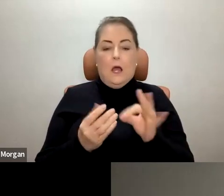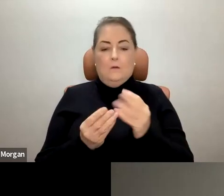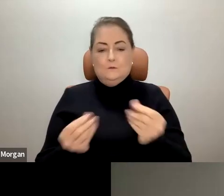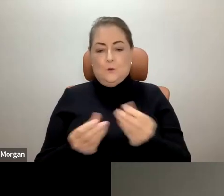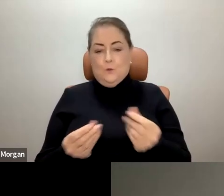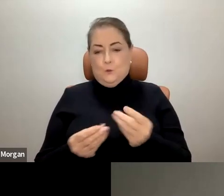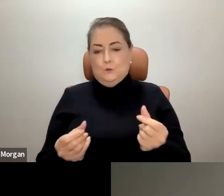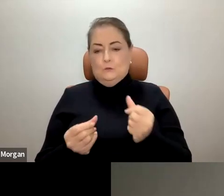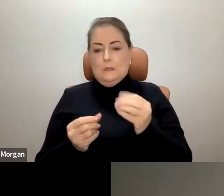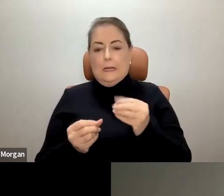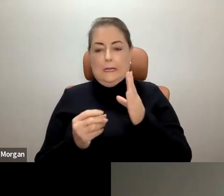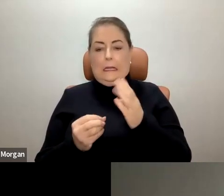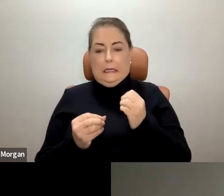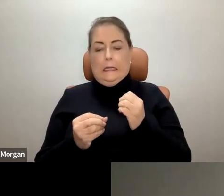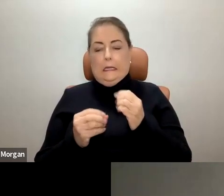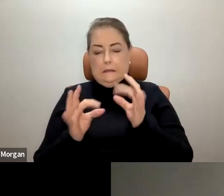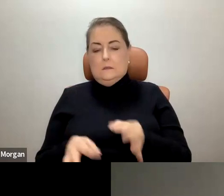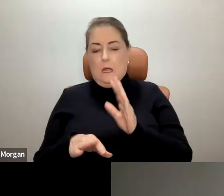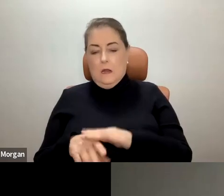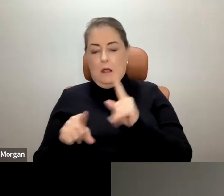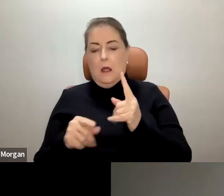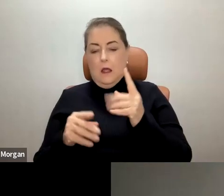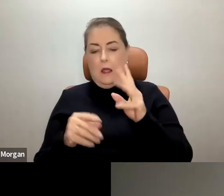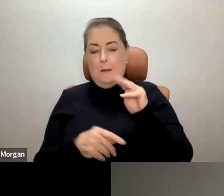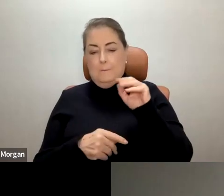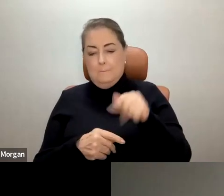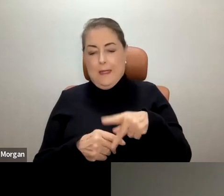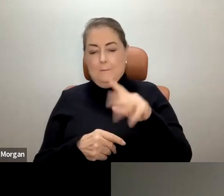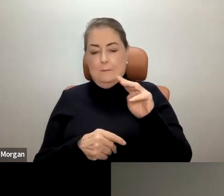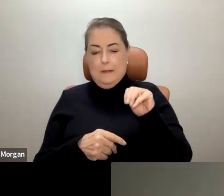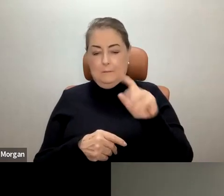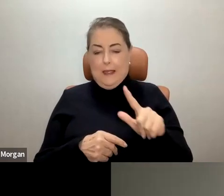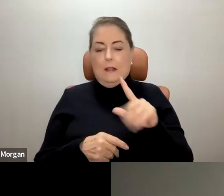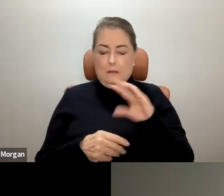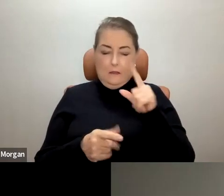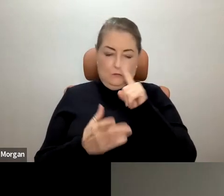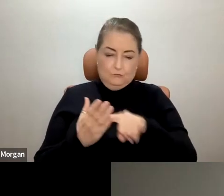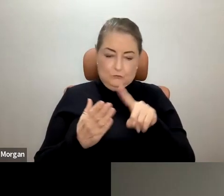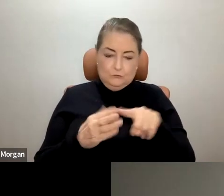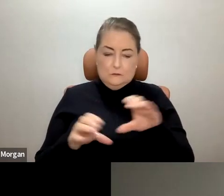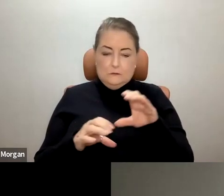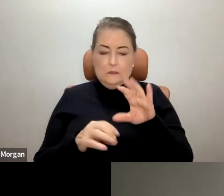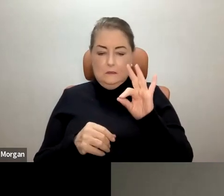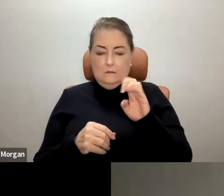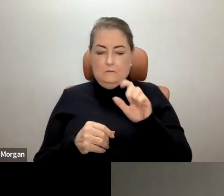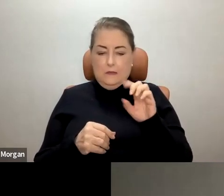he settled on mathML, is what we would adopt for our campus and the research that he did as a fellow. And when you're using